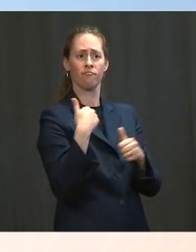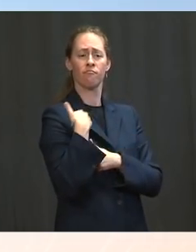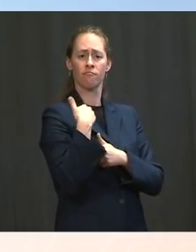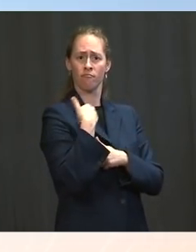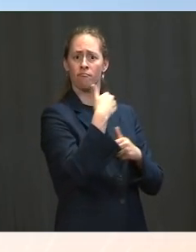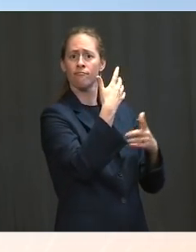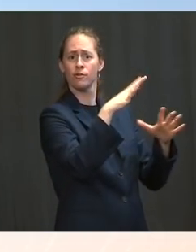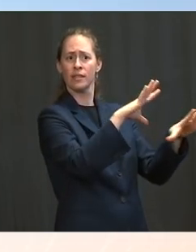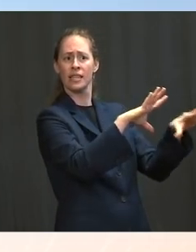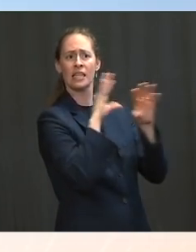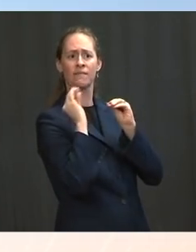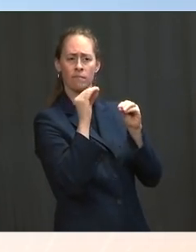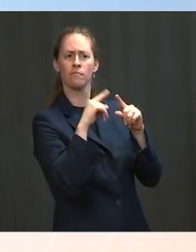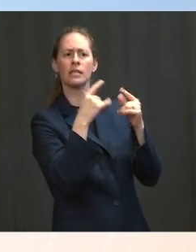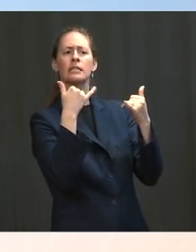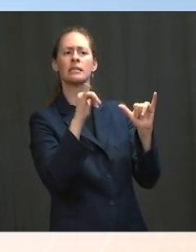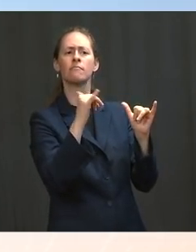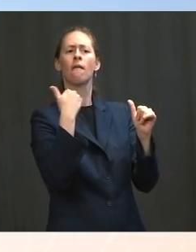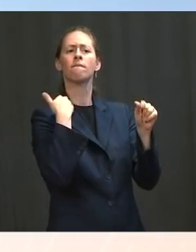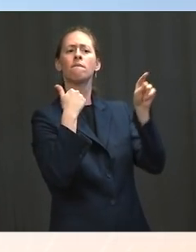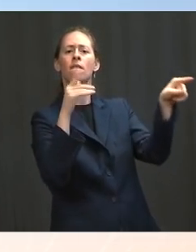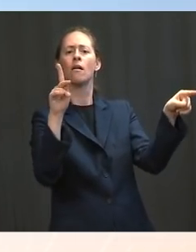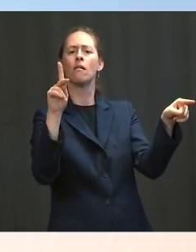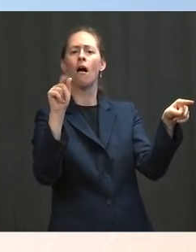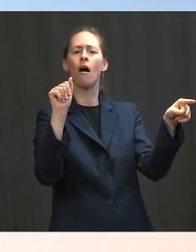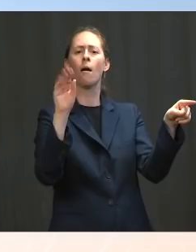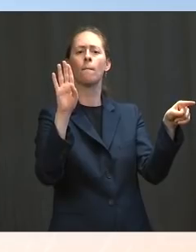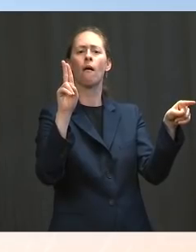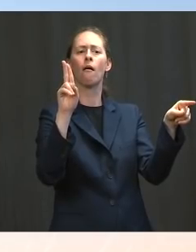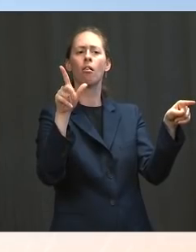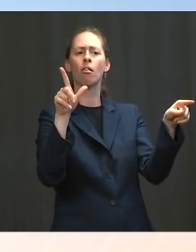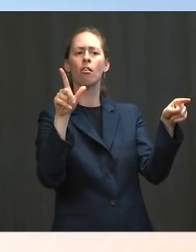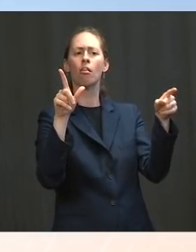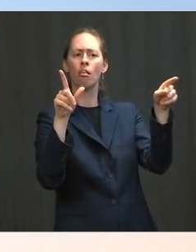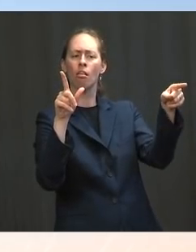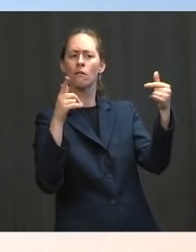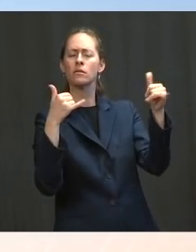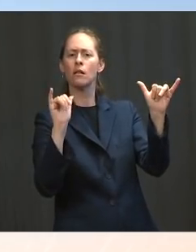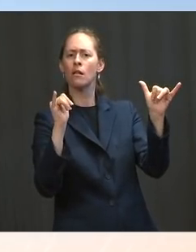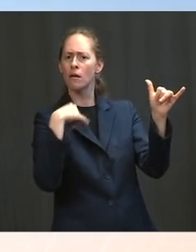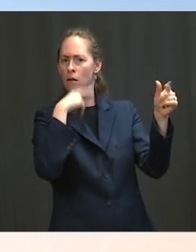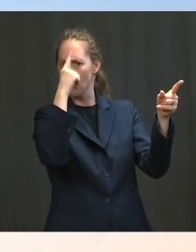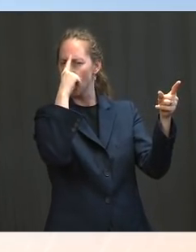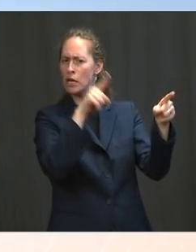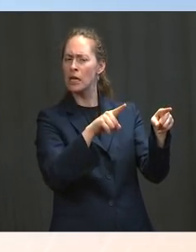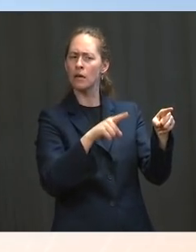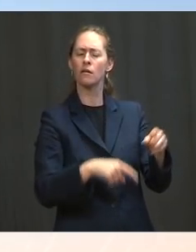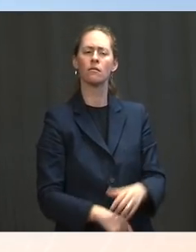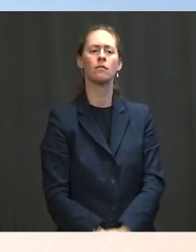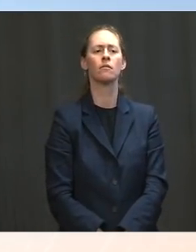who are serving, home by the end of August. But we will also continue to be partners to the Afghan government.